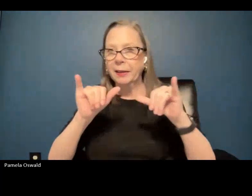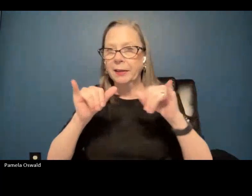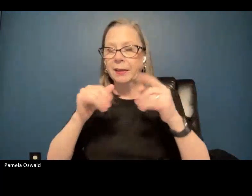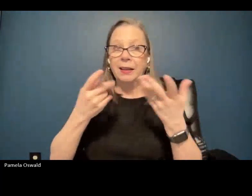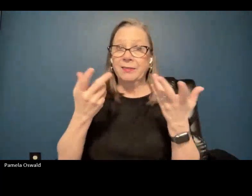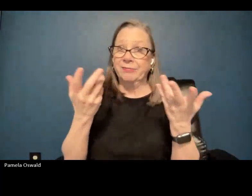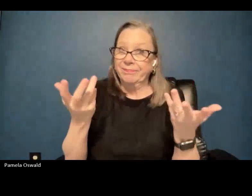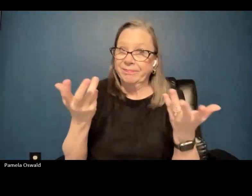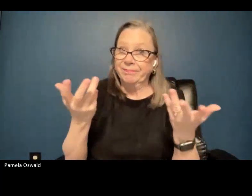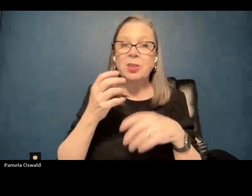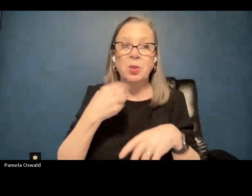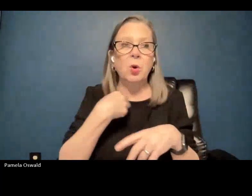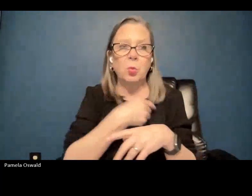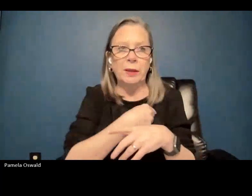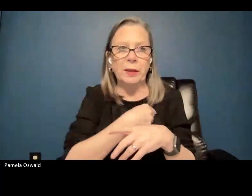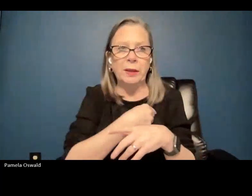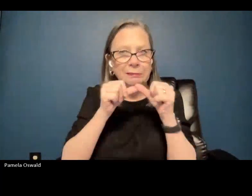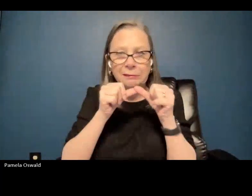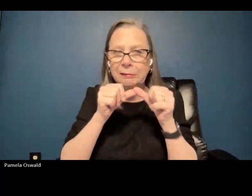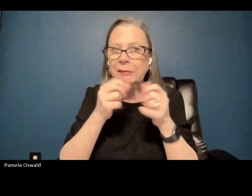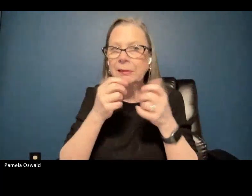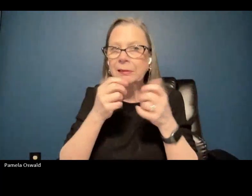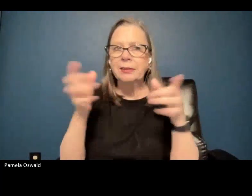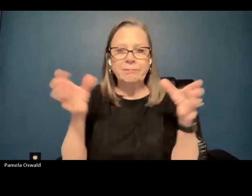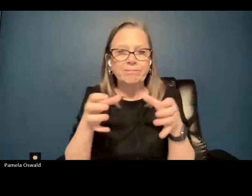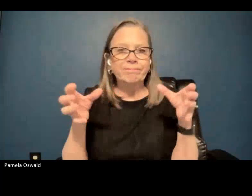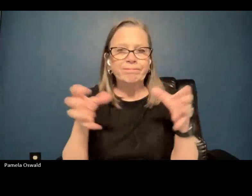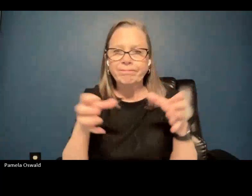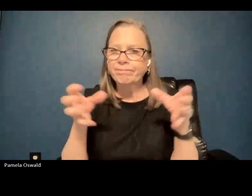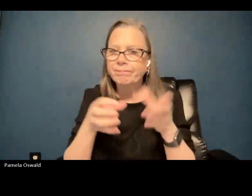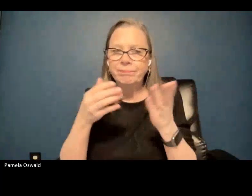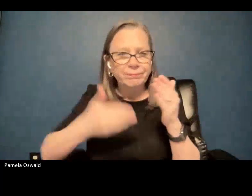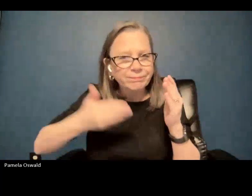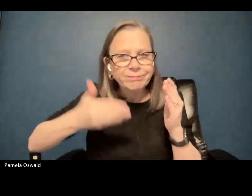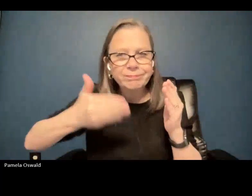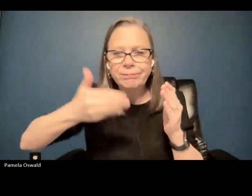So continuing to meet regularly to really have that goal of, you know,